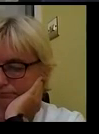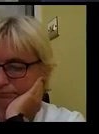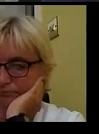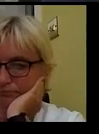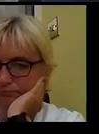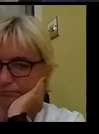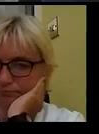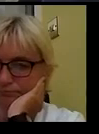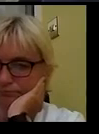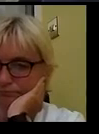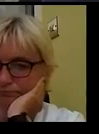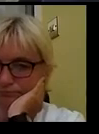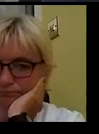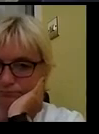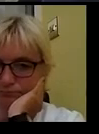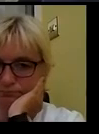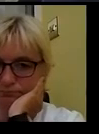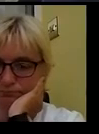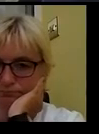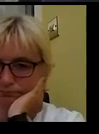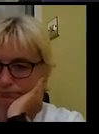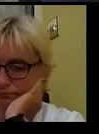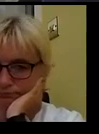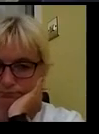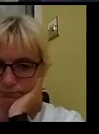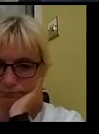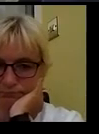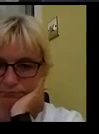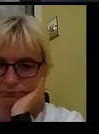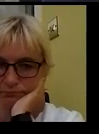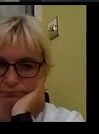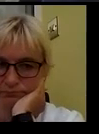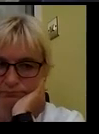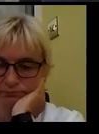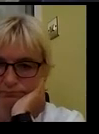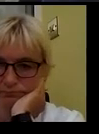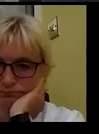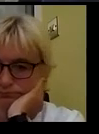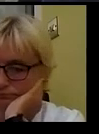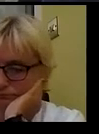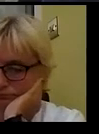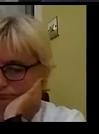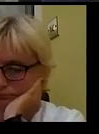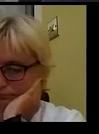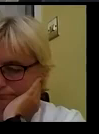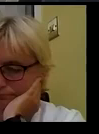must be safe and we're defining how that what that means fourthly all staff must be